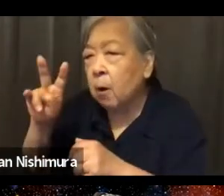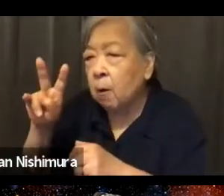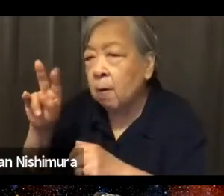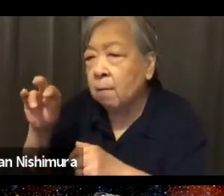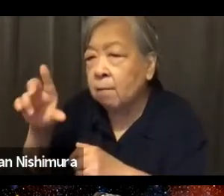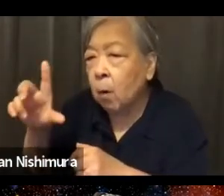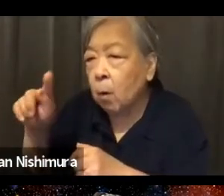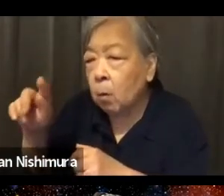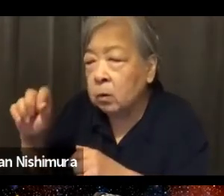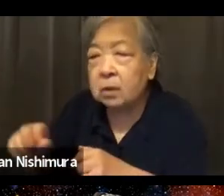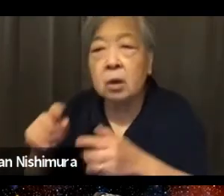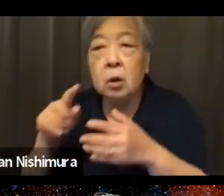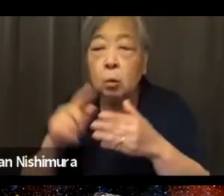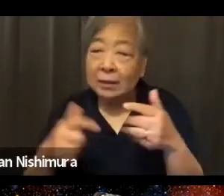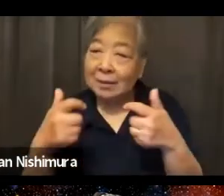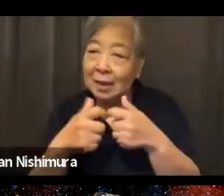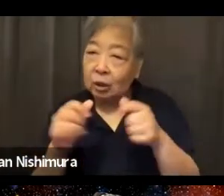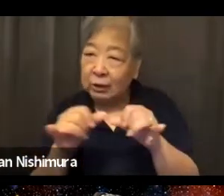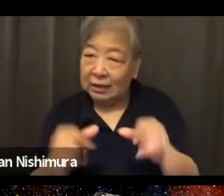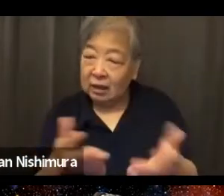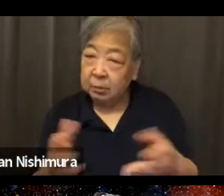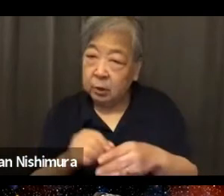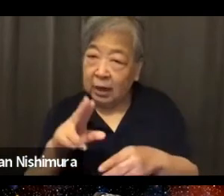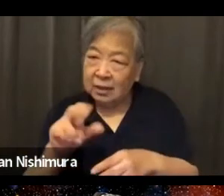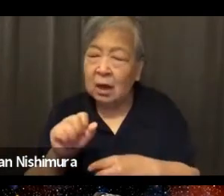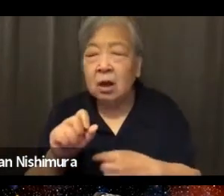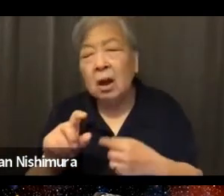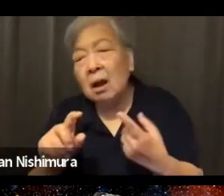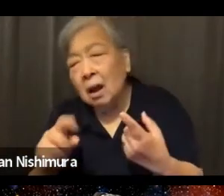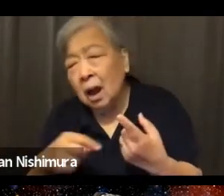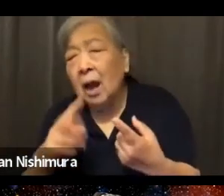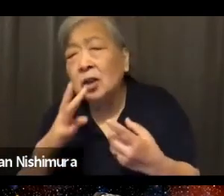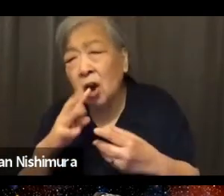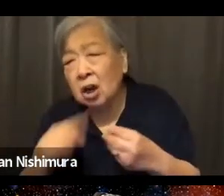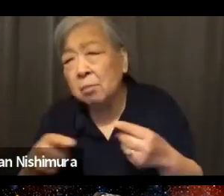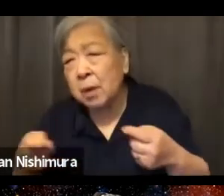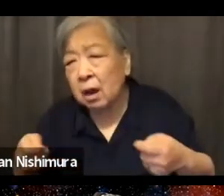When I say wheelchair considerations, and weather considerations, I'm thinking about